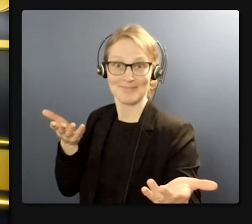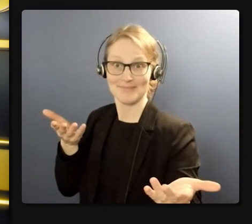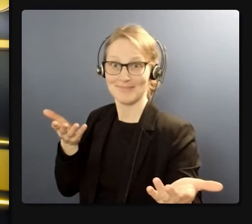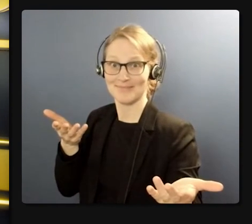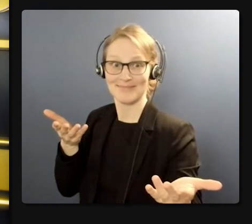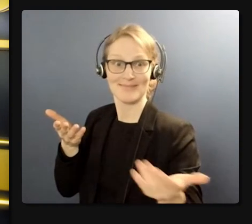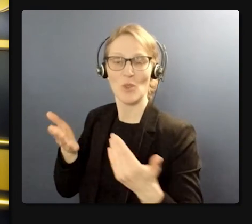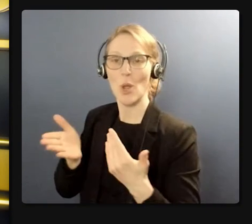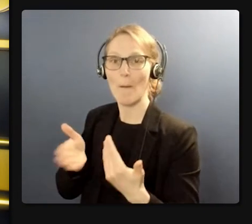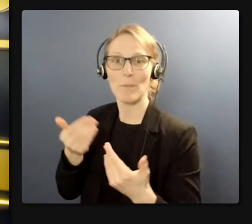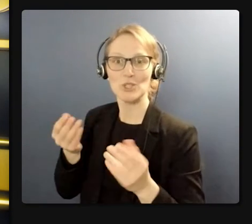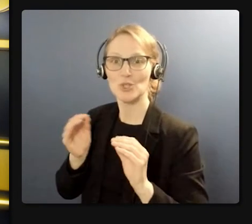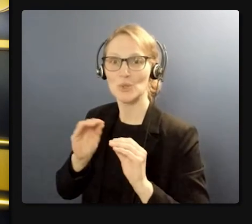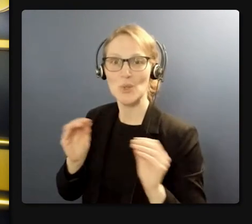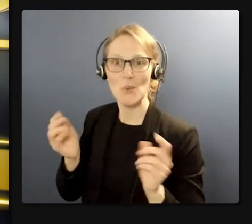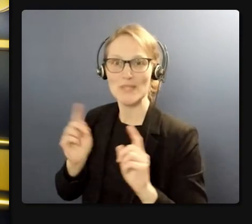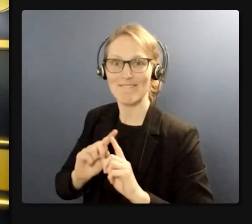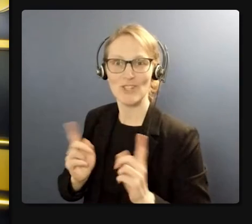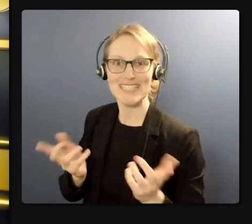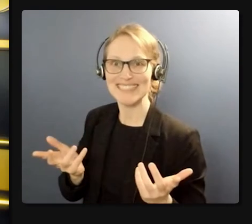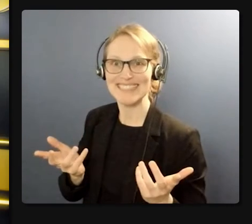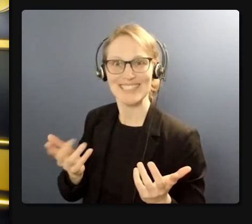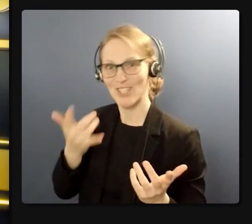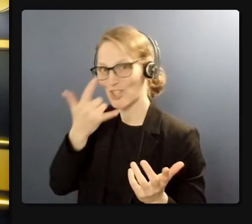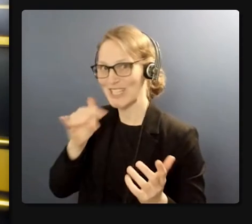All you can see is that there's barely any difference.